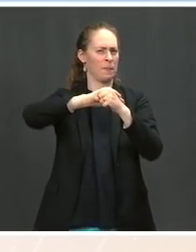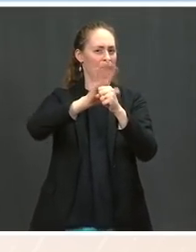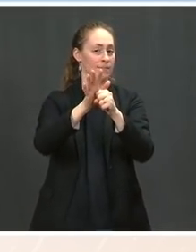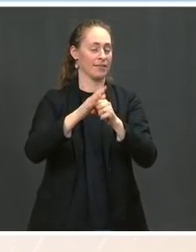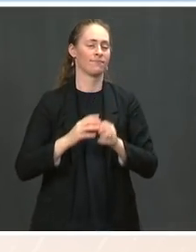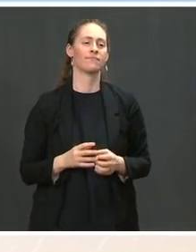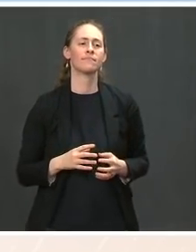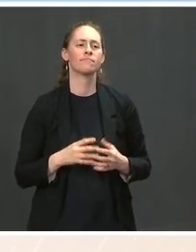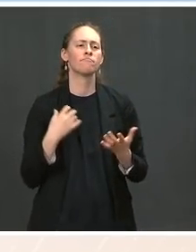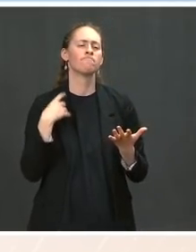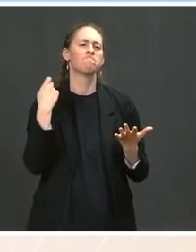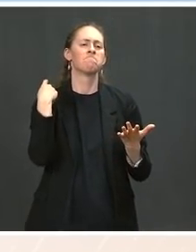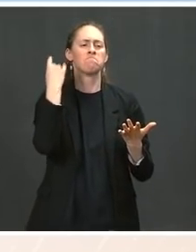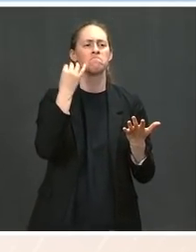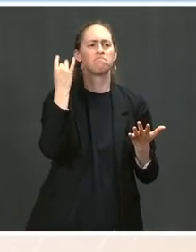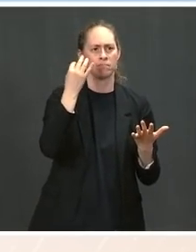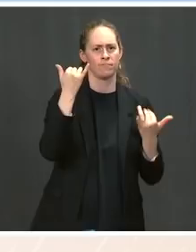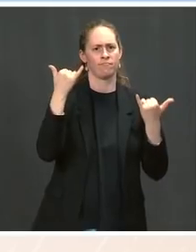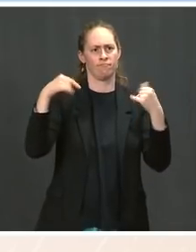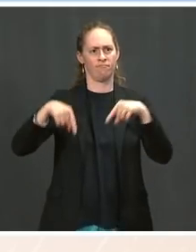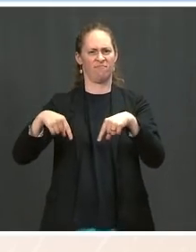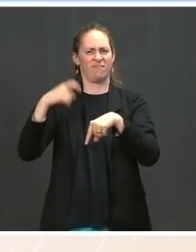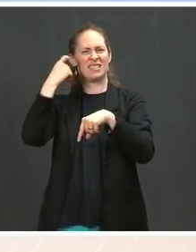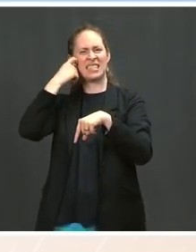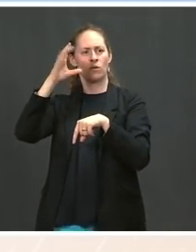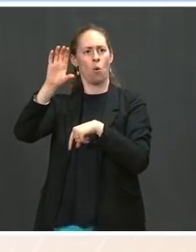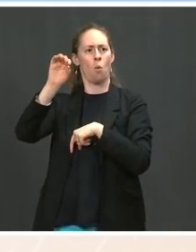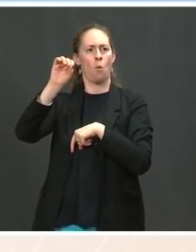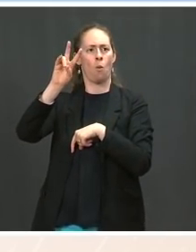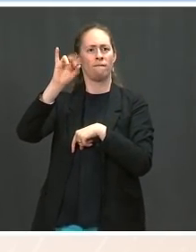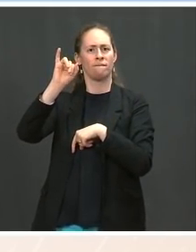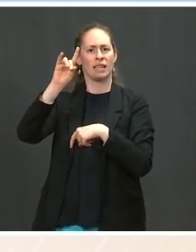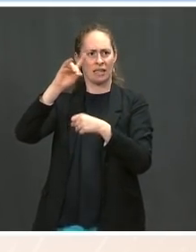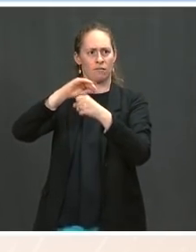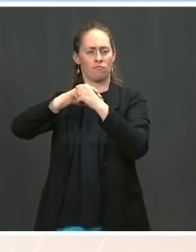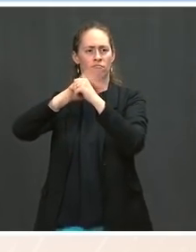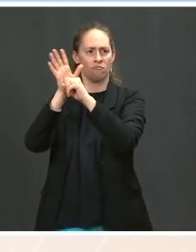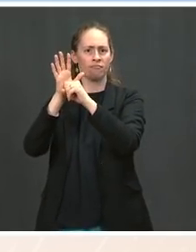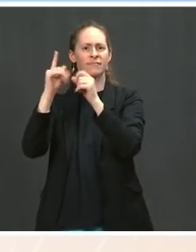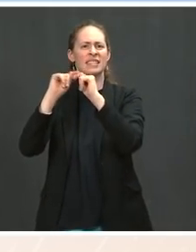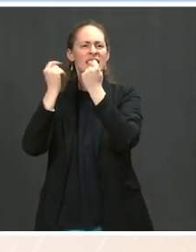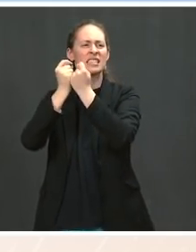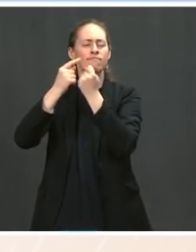team had a conversation with the Brazilian health minister. Brazil, as you know, now is the epicenter of this pandemic.